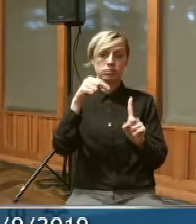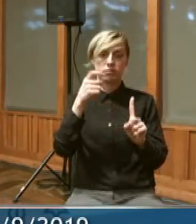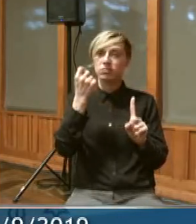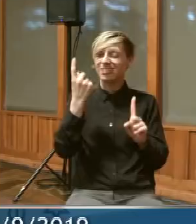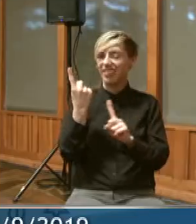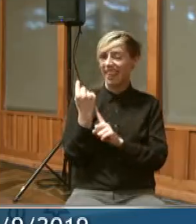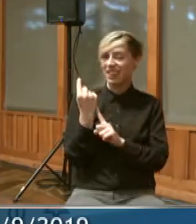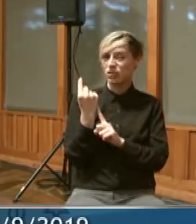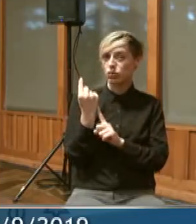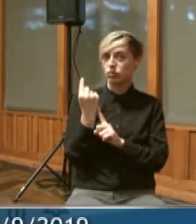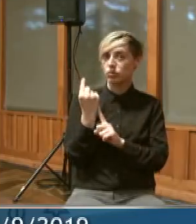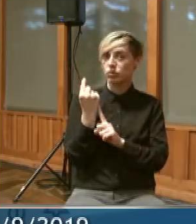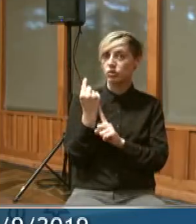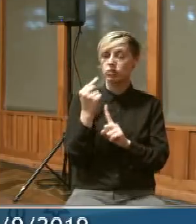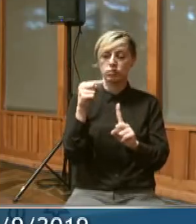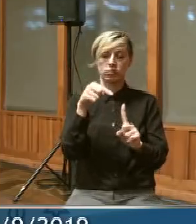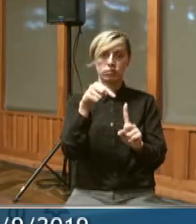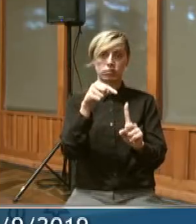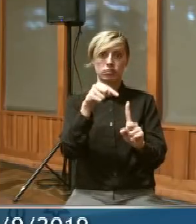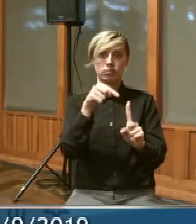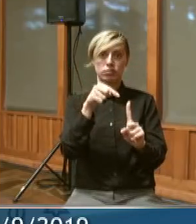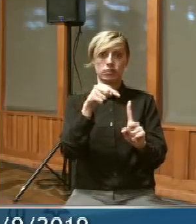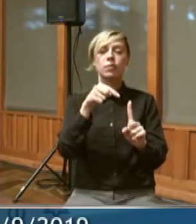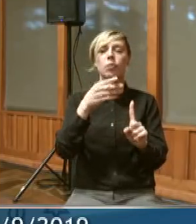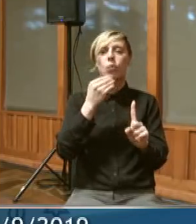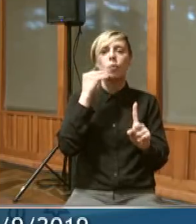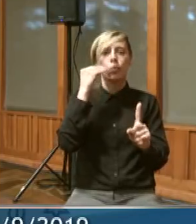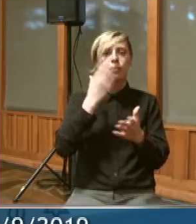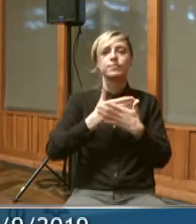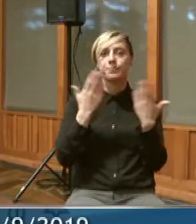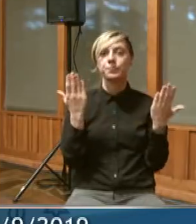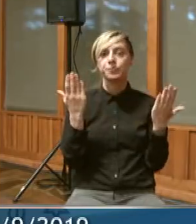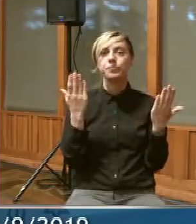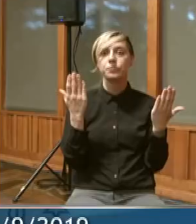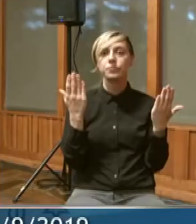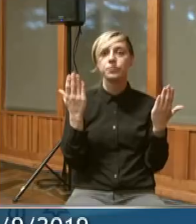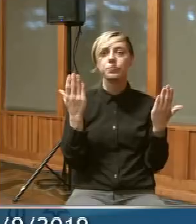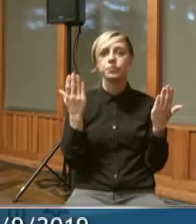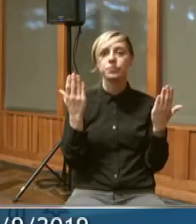GARBAGE. 52% OF THE ARRESTS THAT YOUR